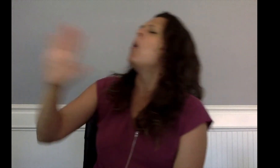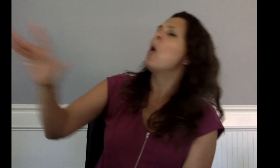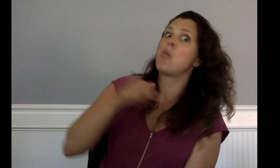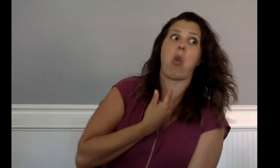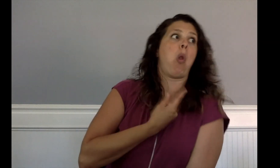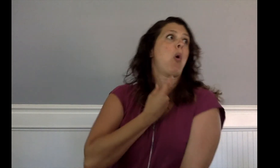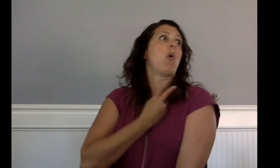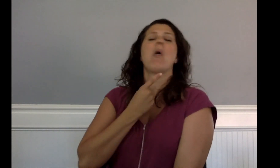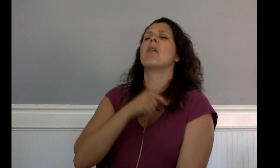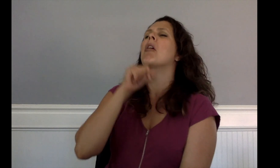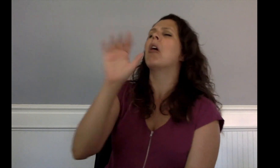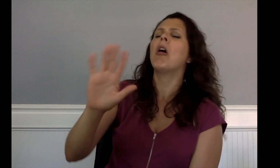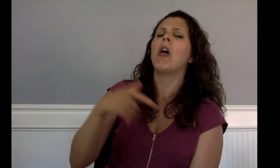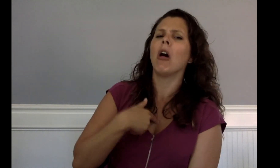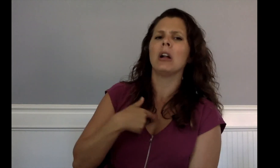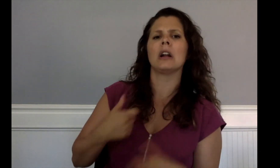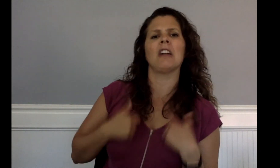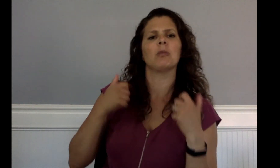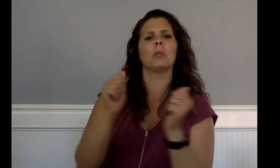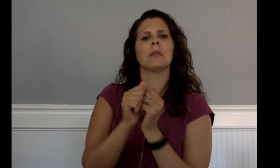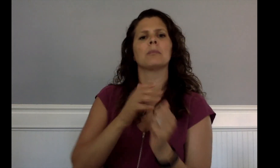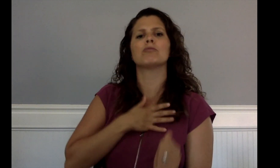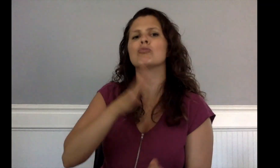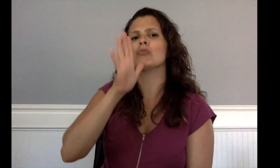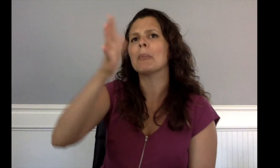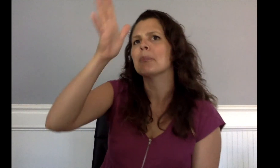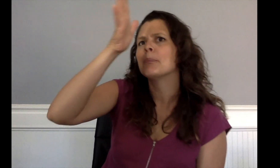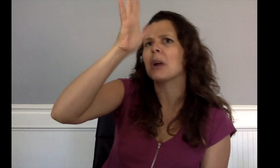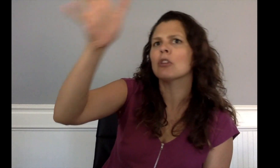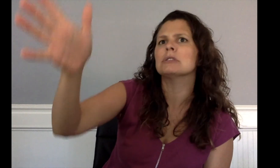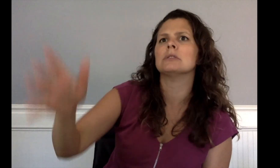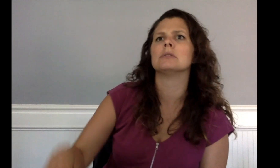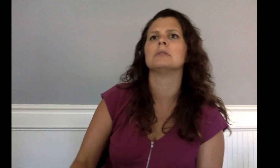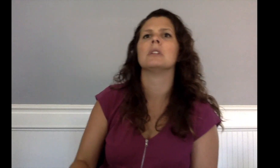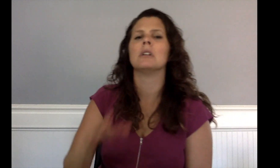so Charlie quickly added, “But I’m staying with my grandparents.”